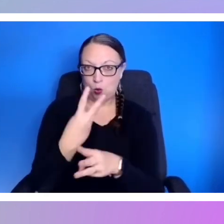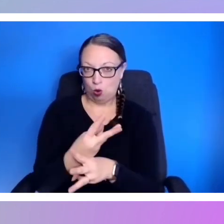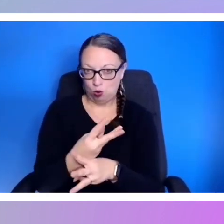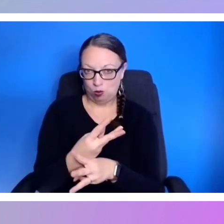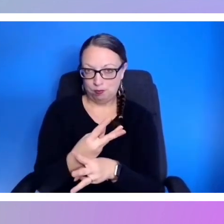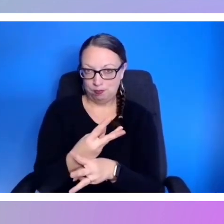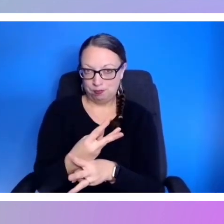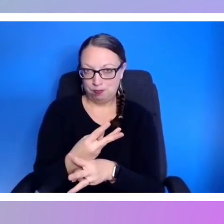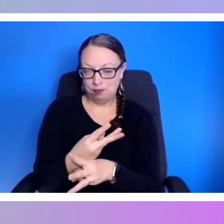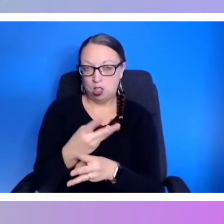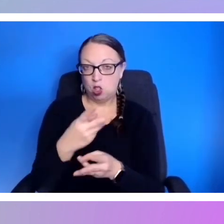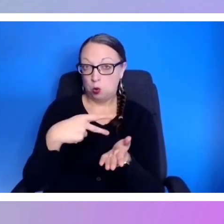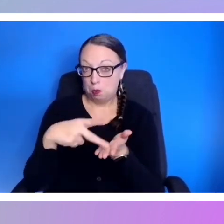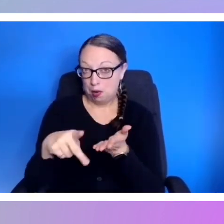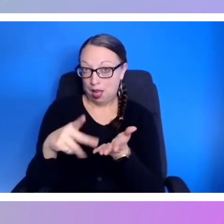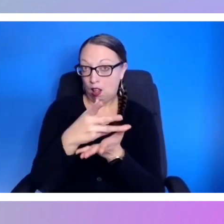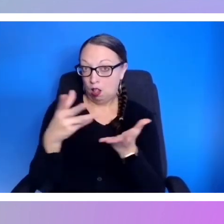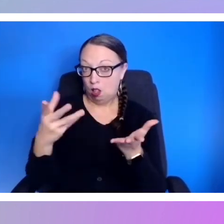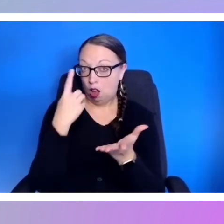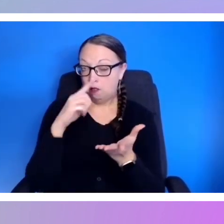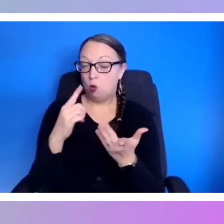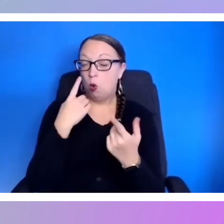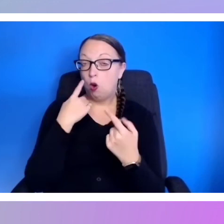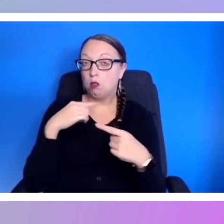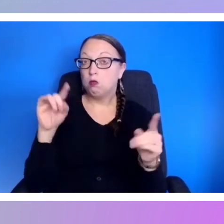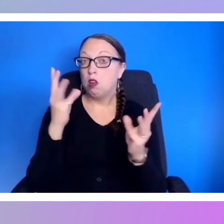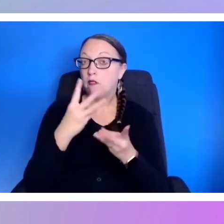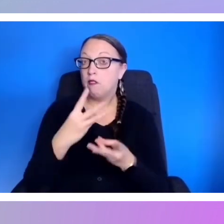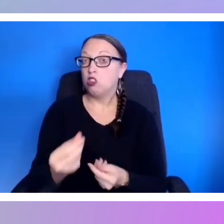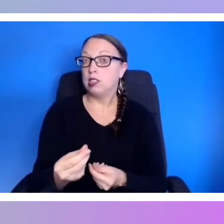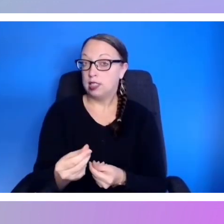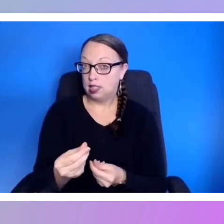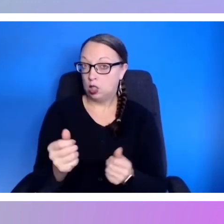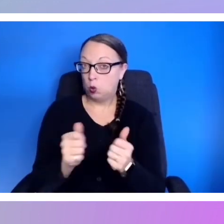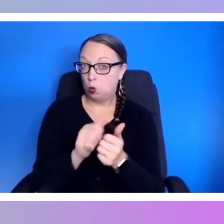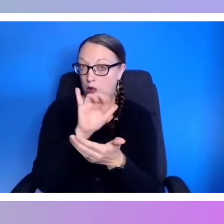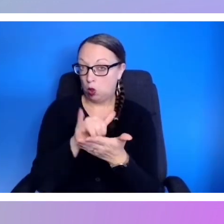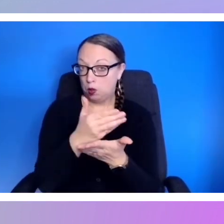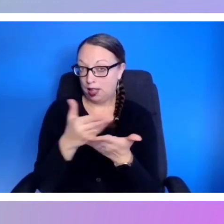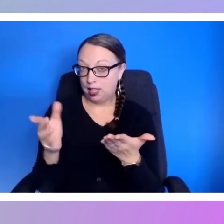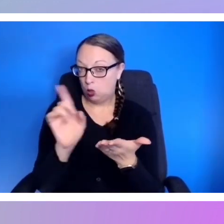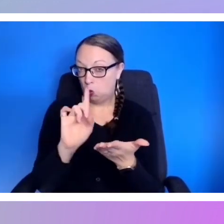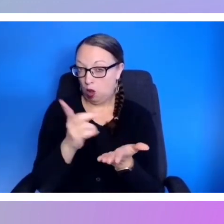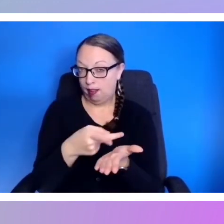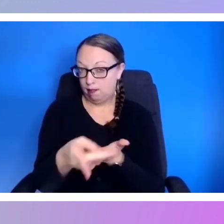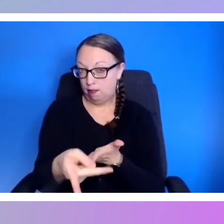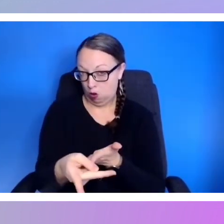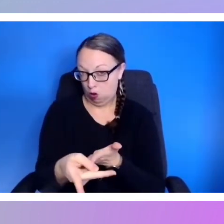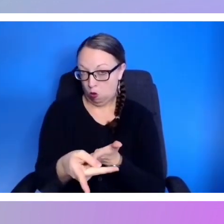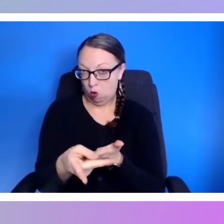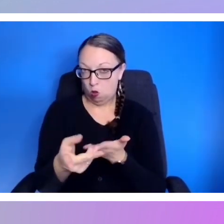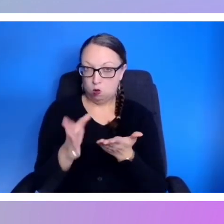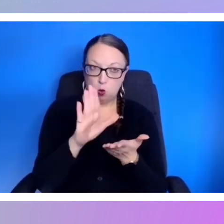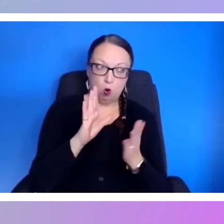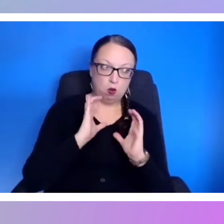And you're paying a lot in terms of efficiency where those products and services might be failing whether it's your customer experience team,